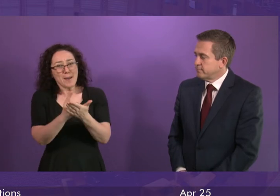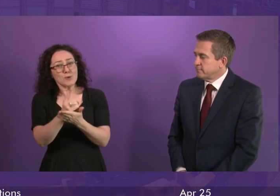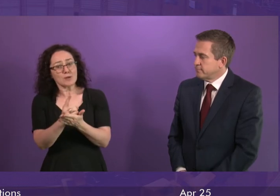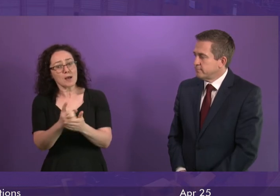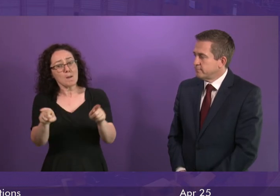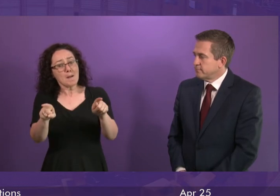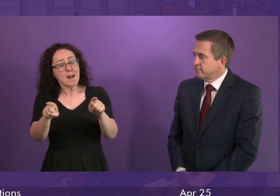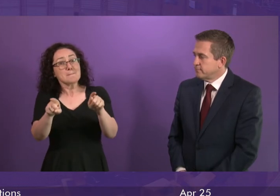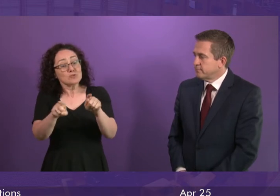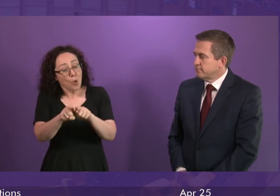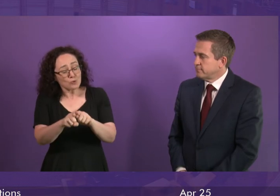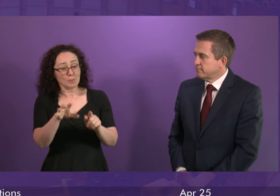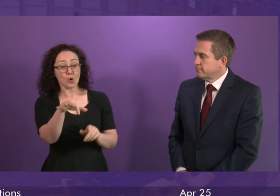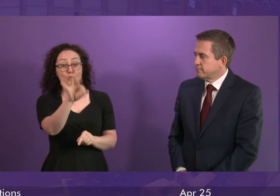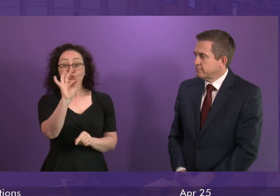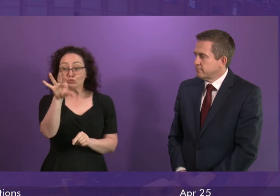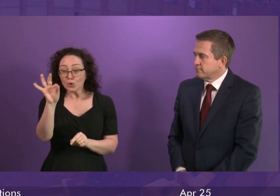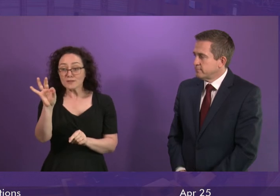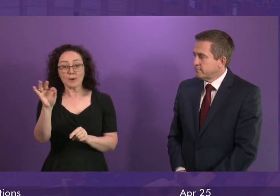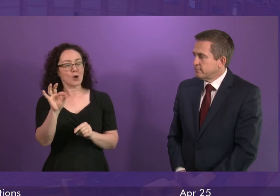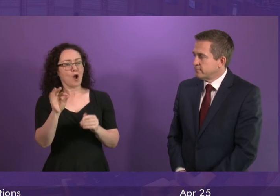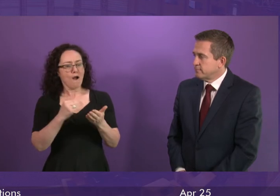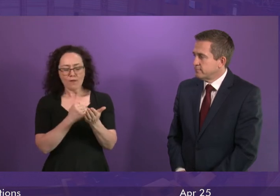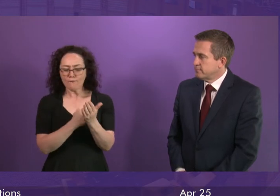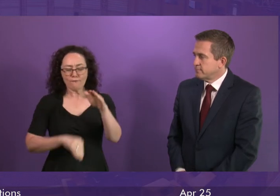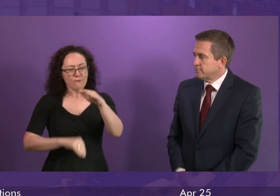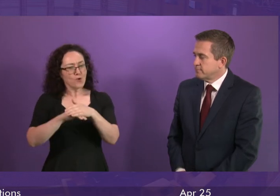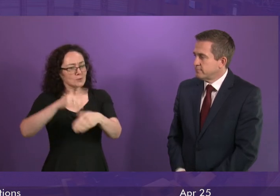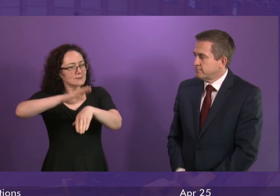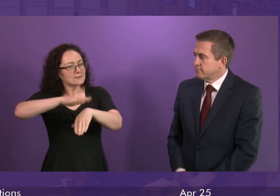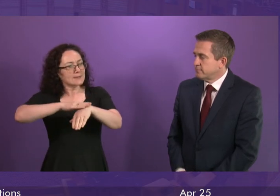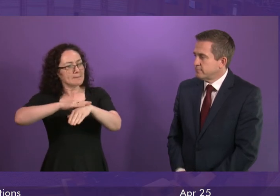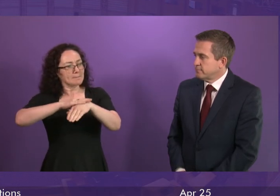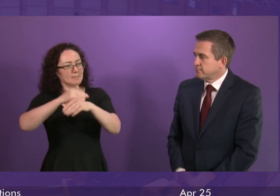entirety of the senior phase, not in one year of the senior phase alone.